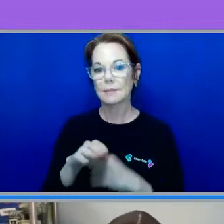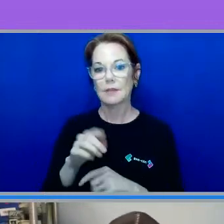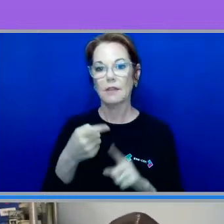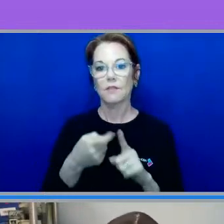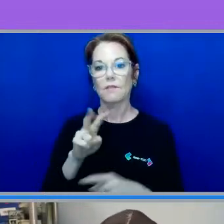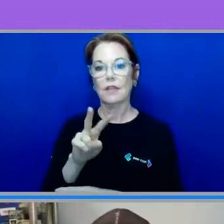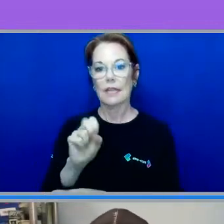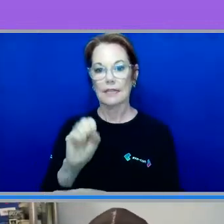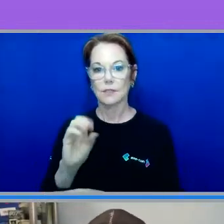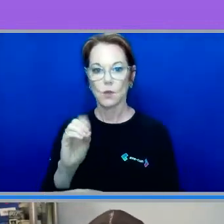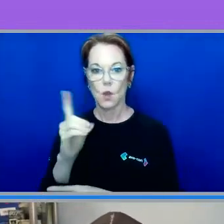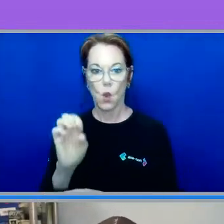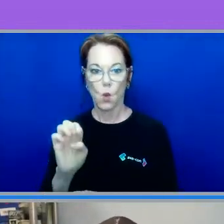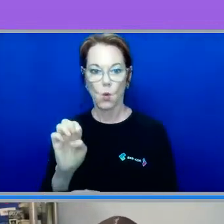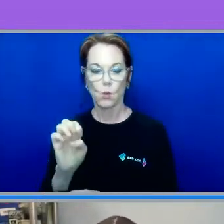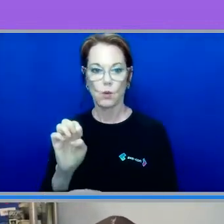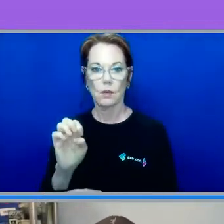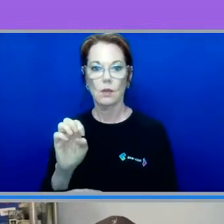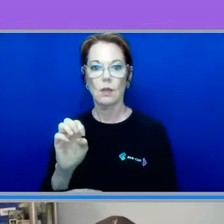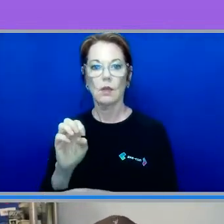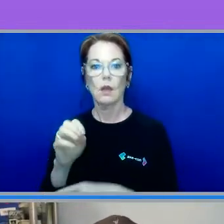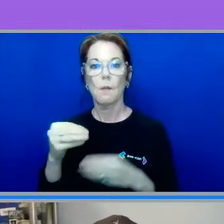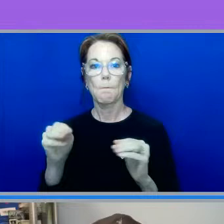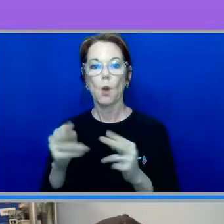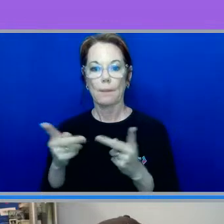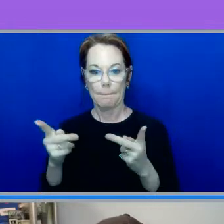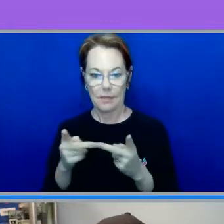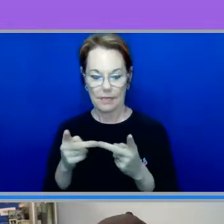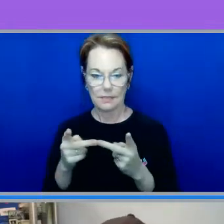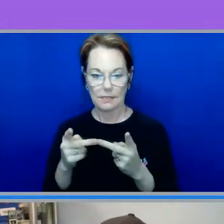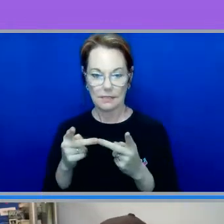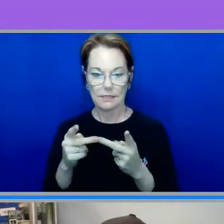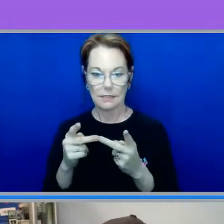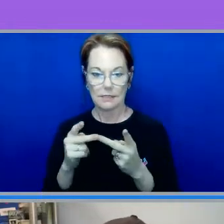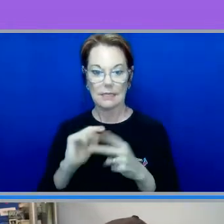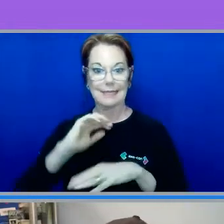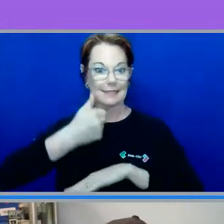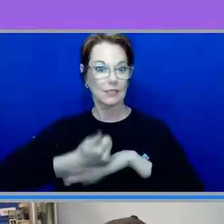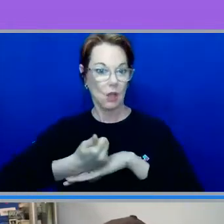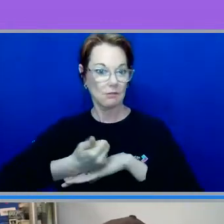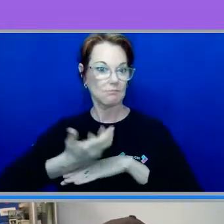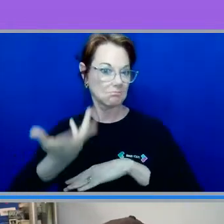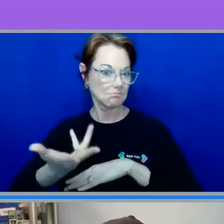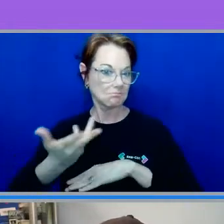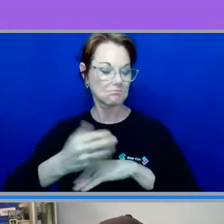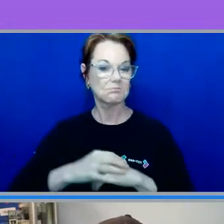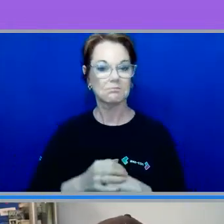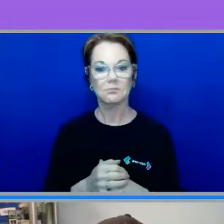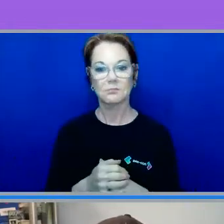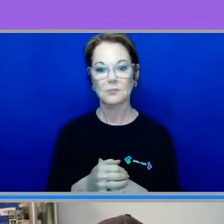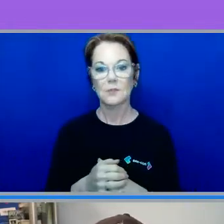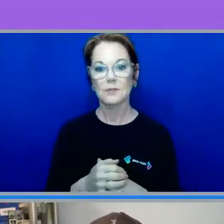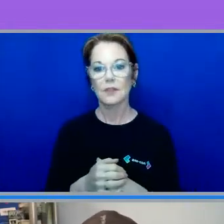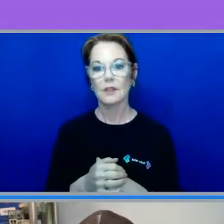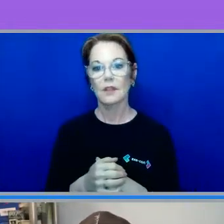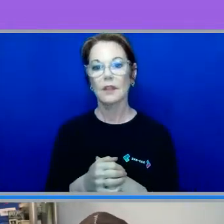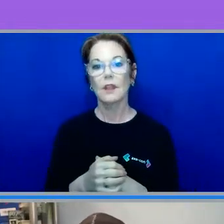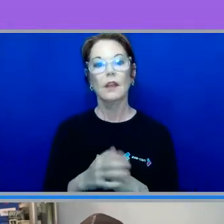from the VS code marketplace and